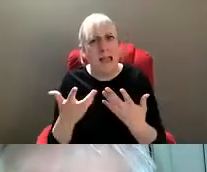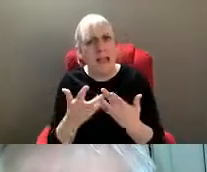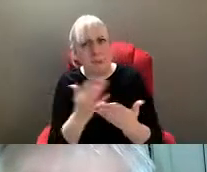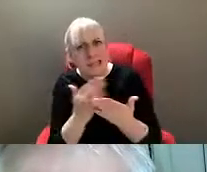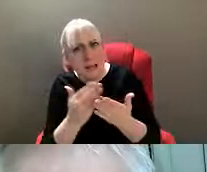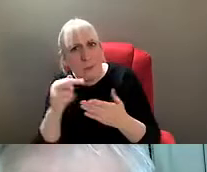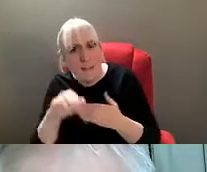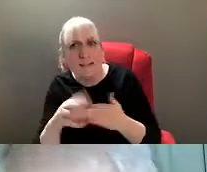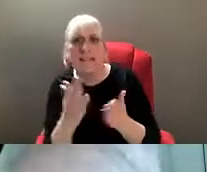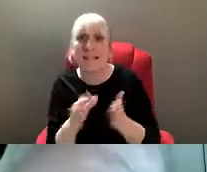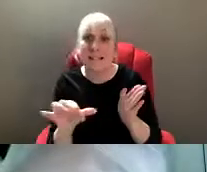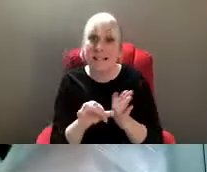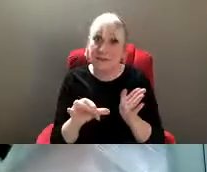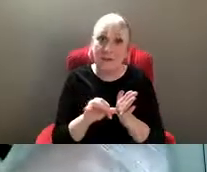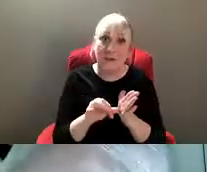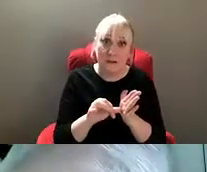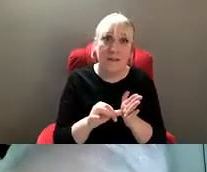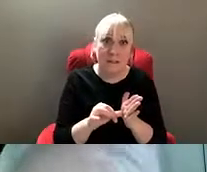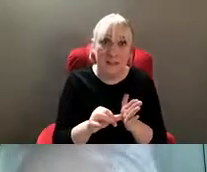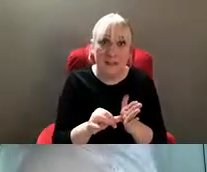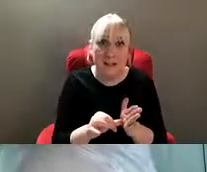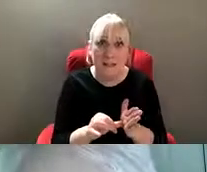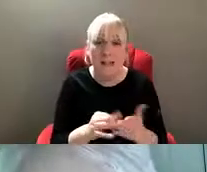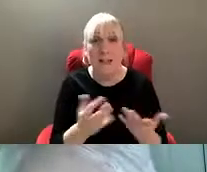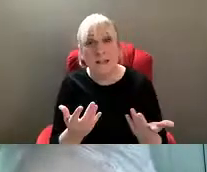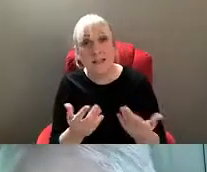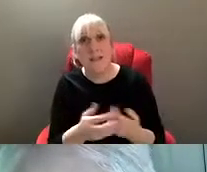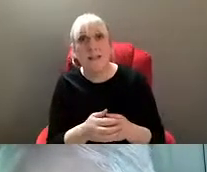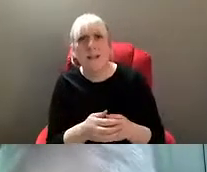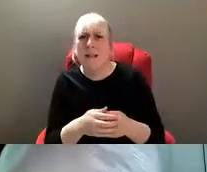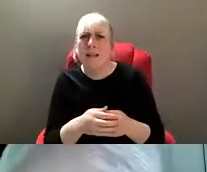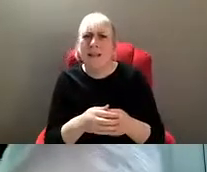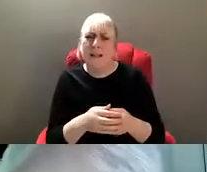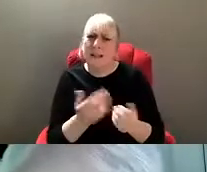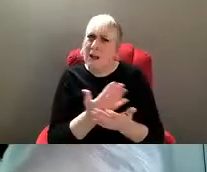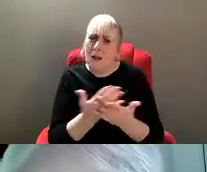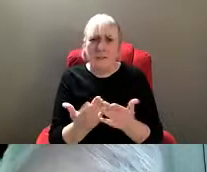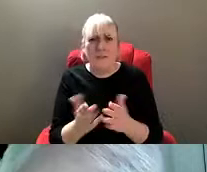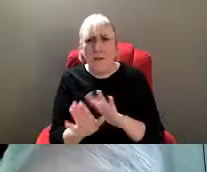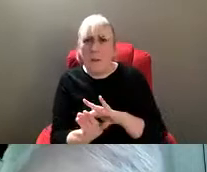those are already have especially multiple marginalizations in society are it doesn't